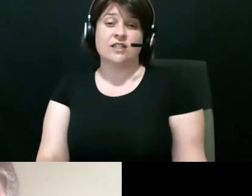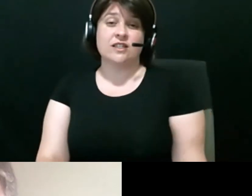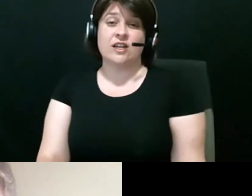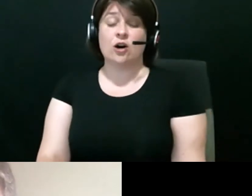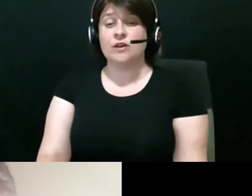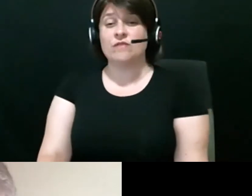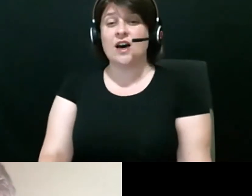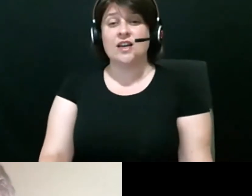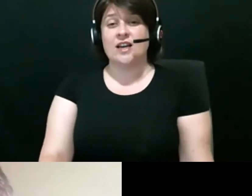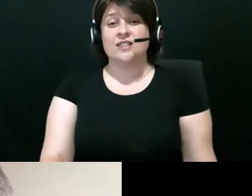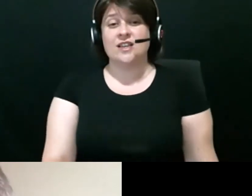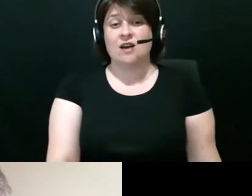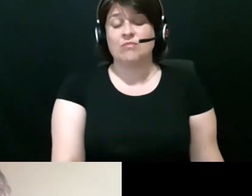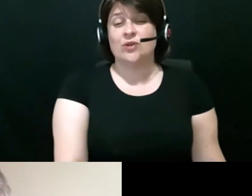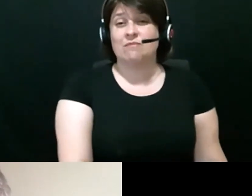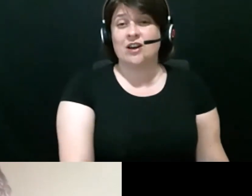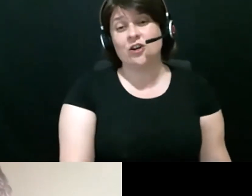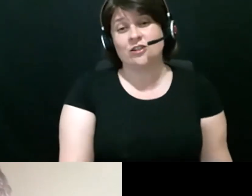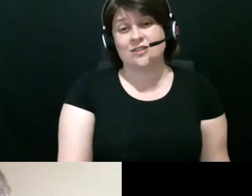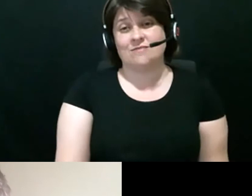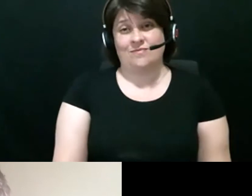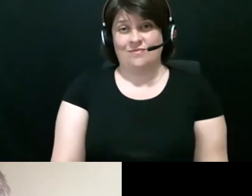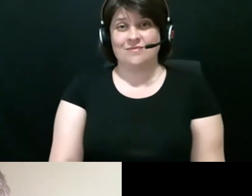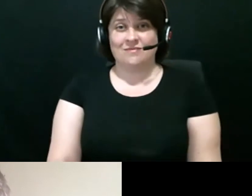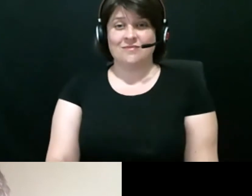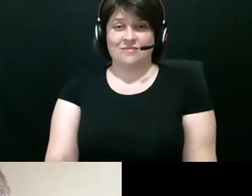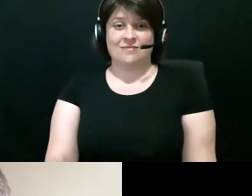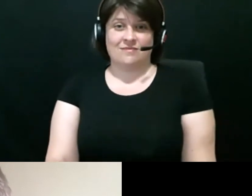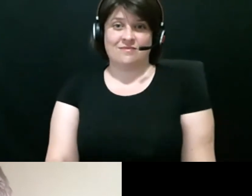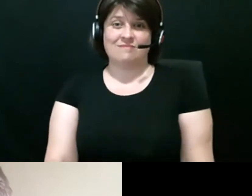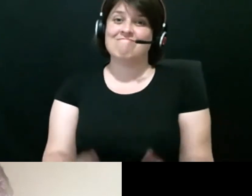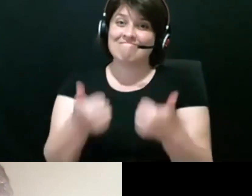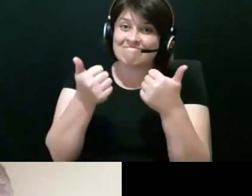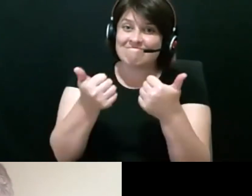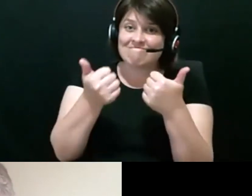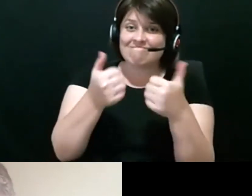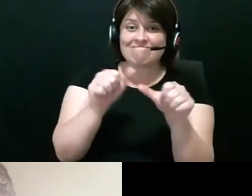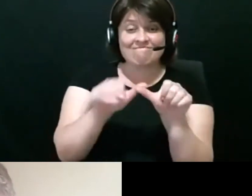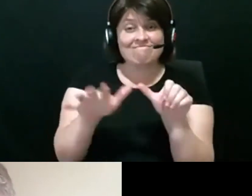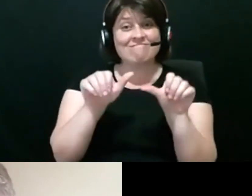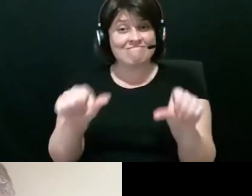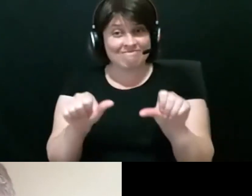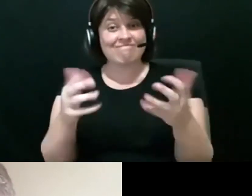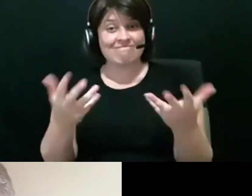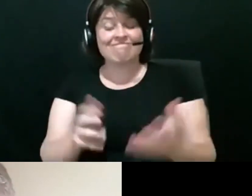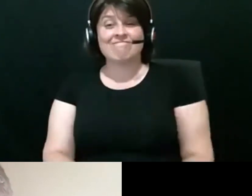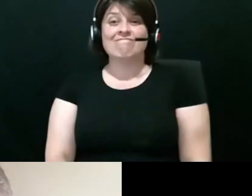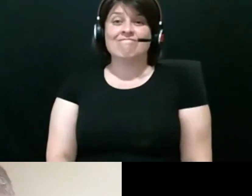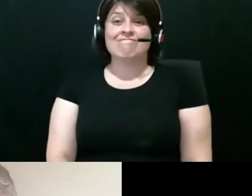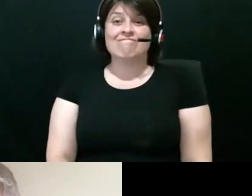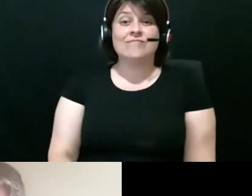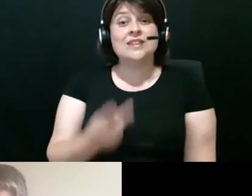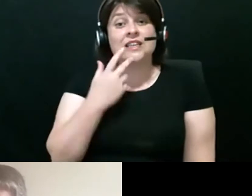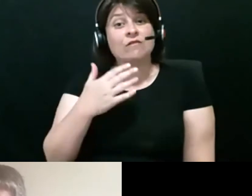love to get a copy of that and put in my notes. Okay. If you would like the slides